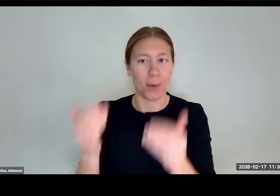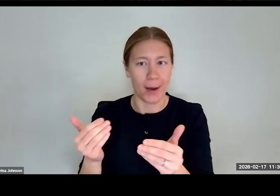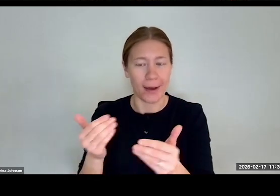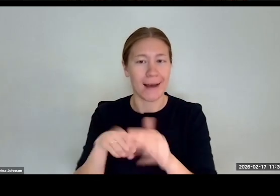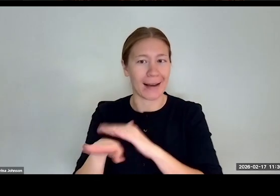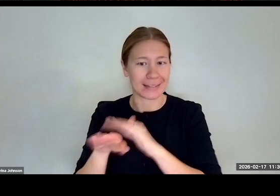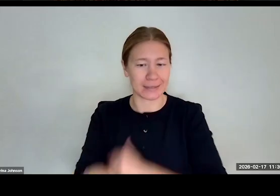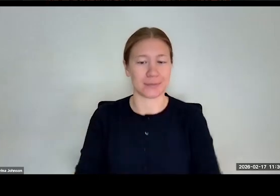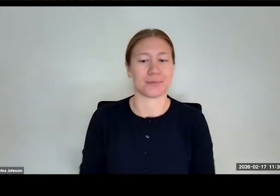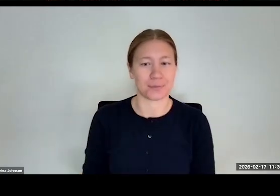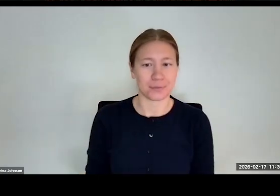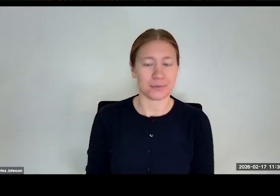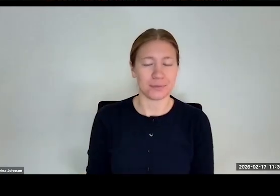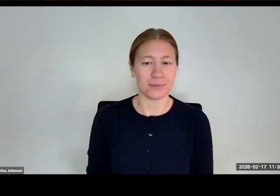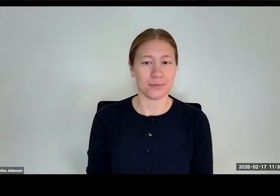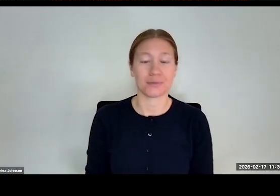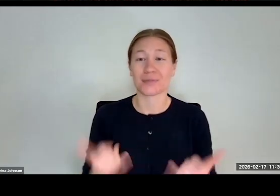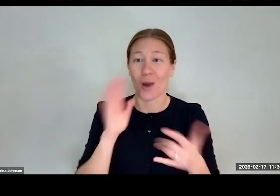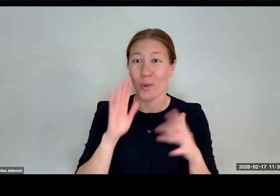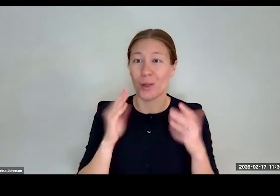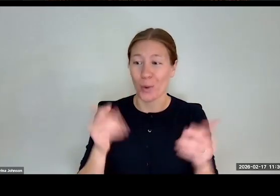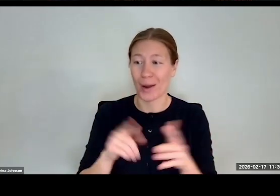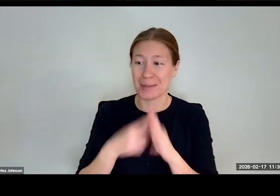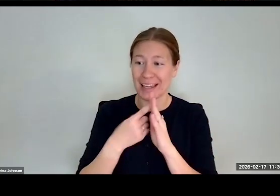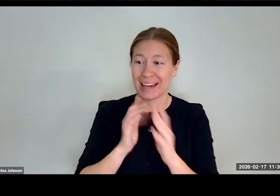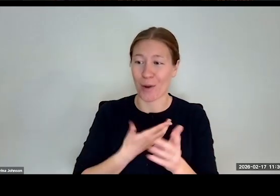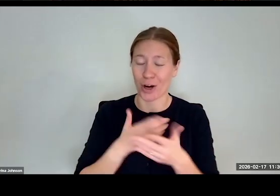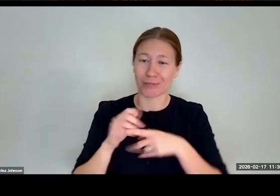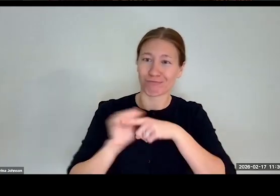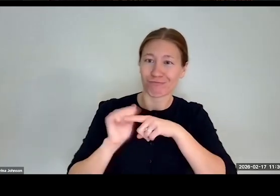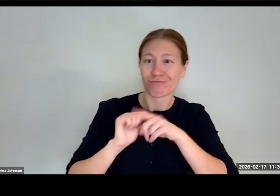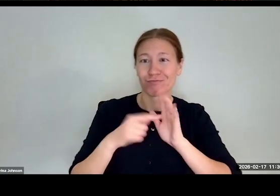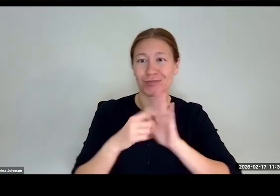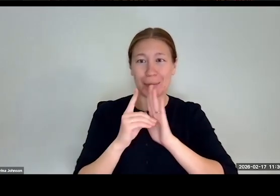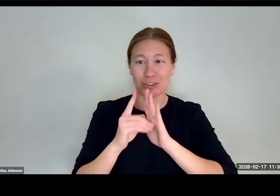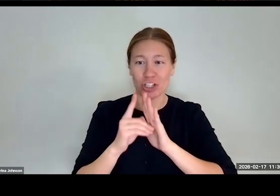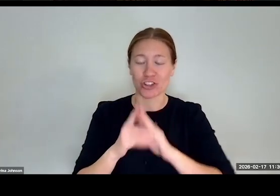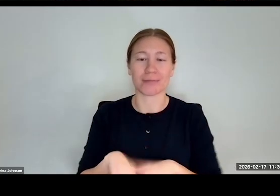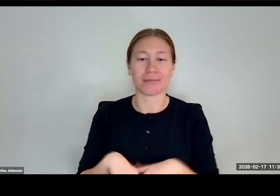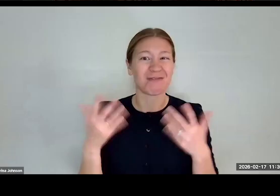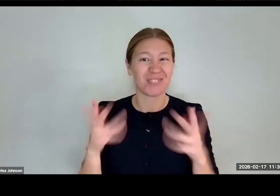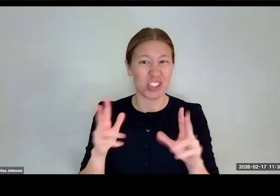Okay, and we're going to move into our demonstration now. So you should have access to the link to the demo deck